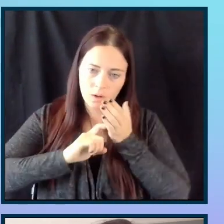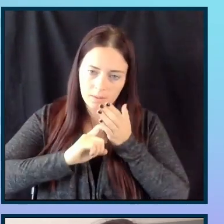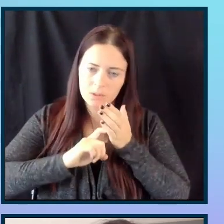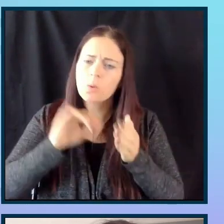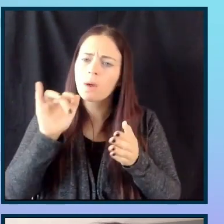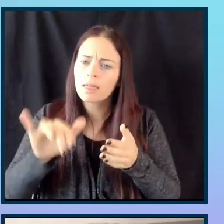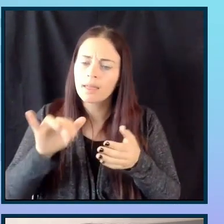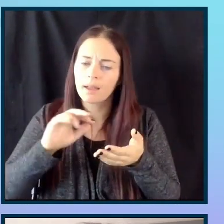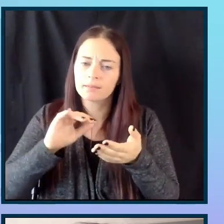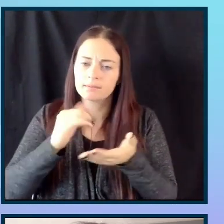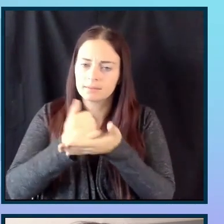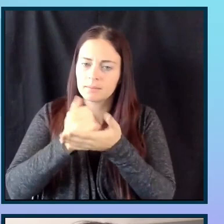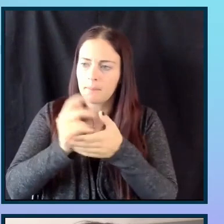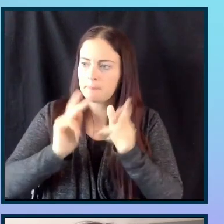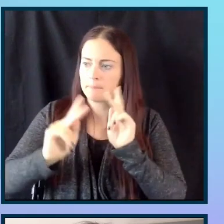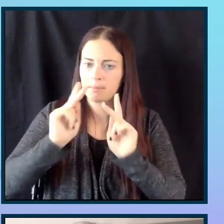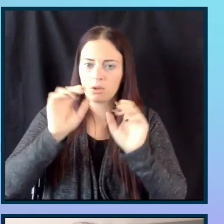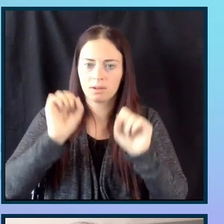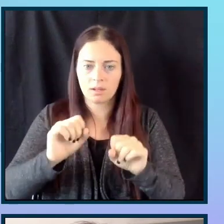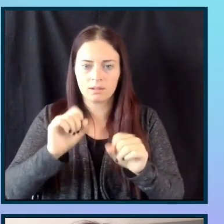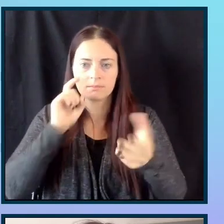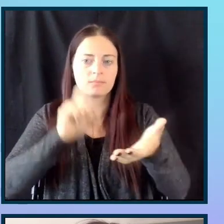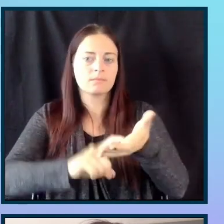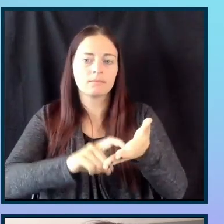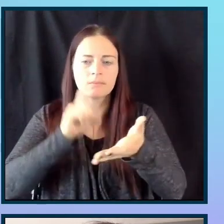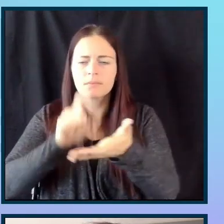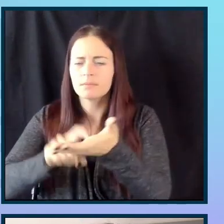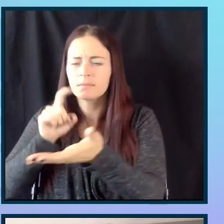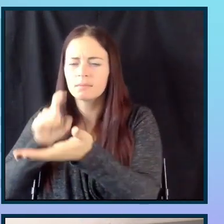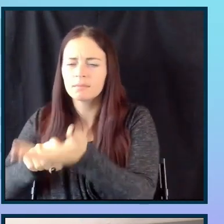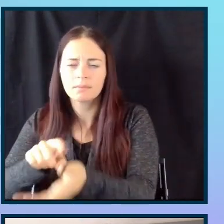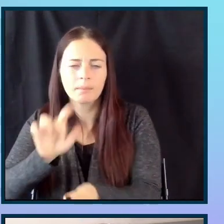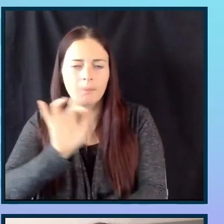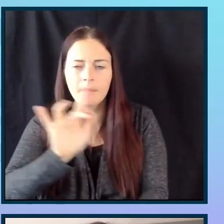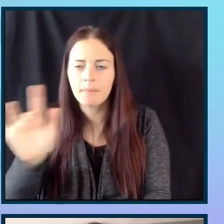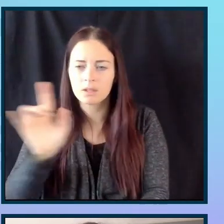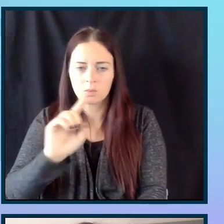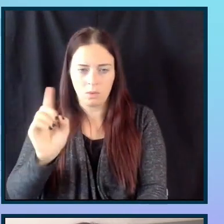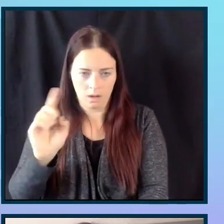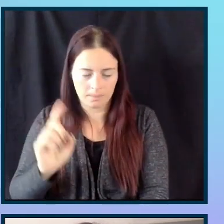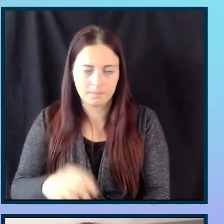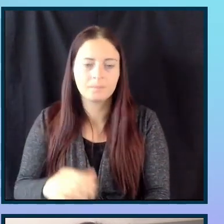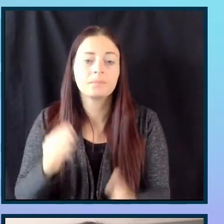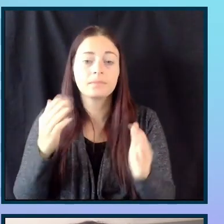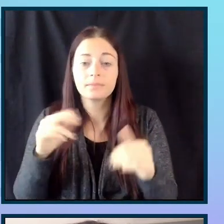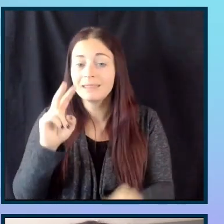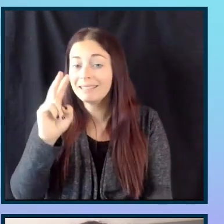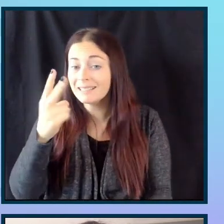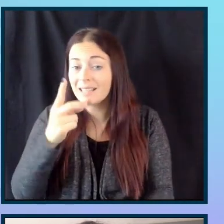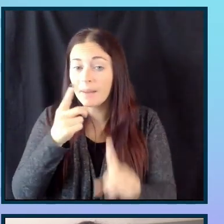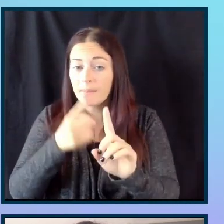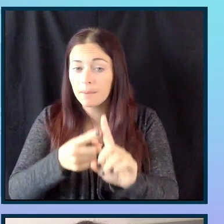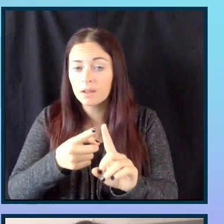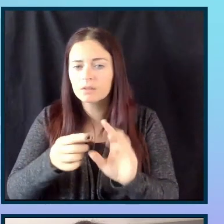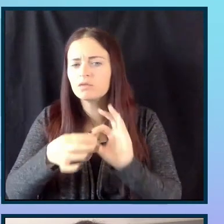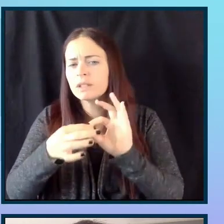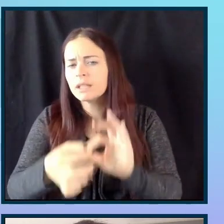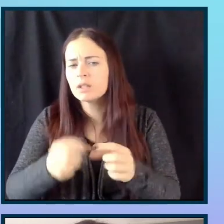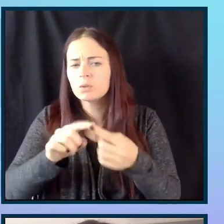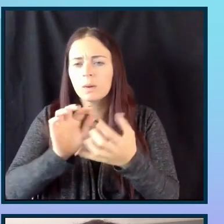can see what's going on with this focus. Second bullet relates to the contrast ratio